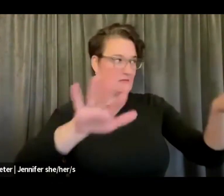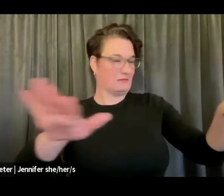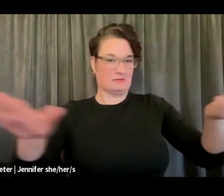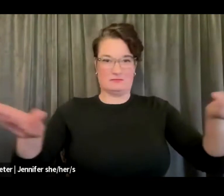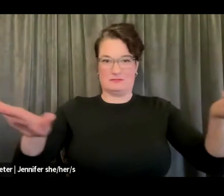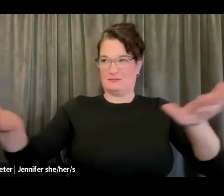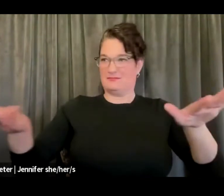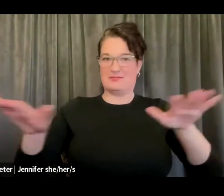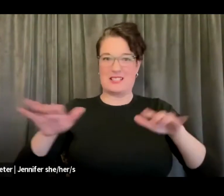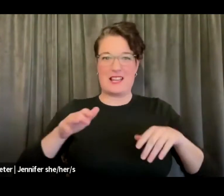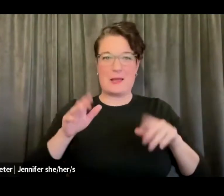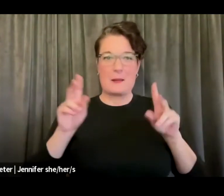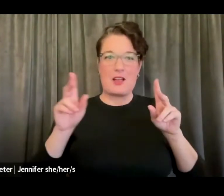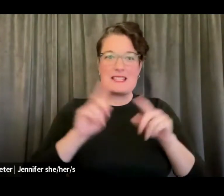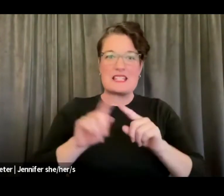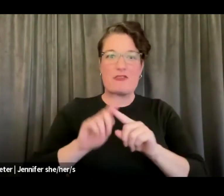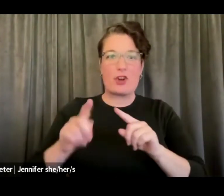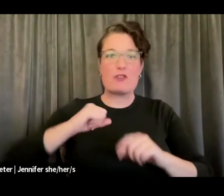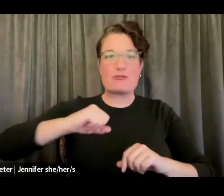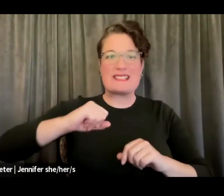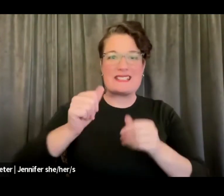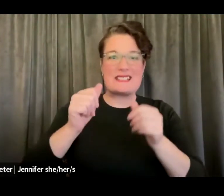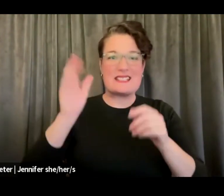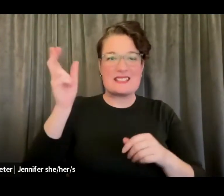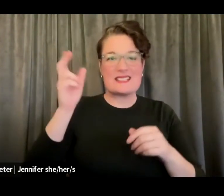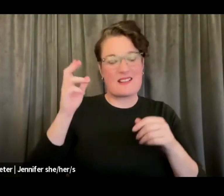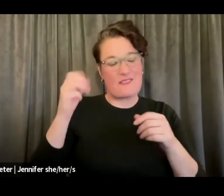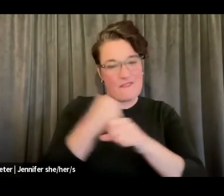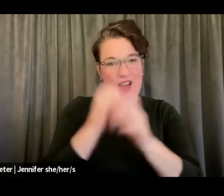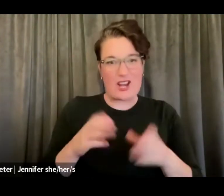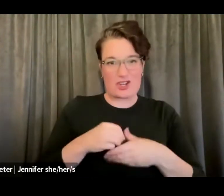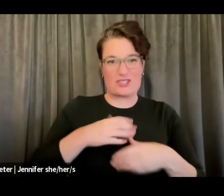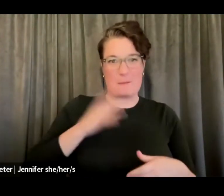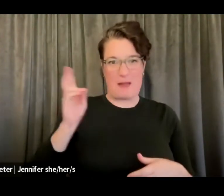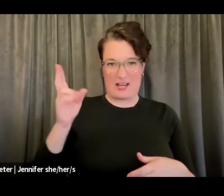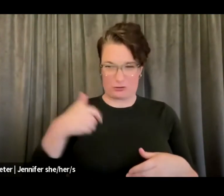like lineage of resistance fighters? Nomy: That sounds like a great community.